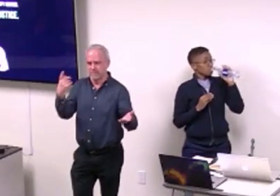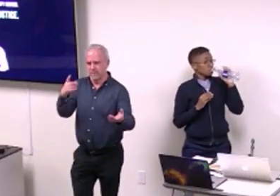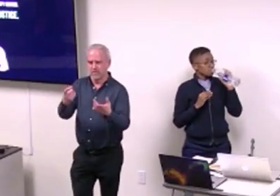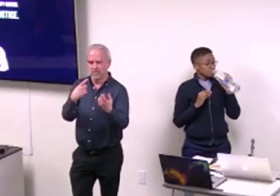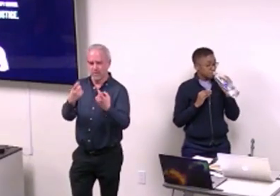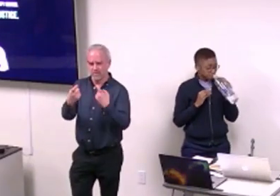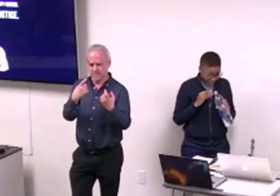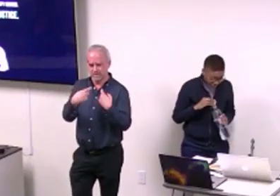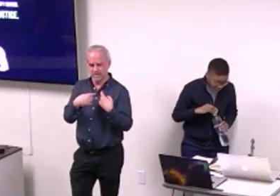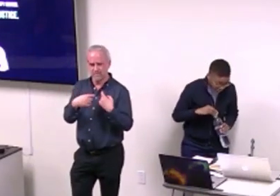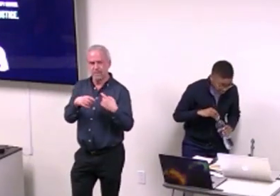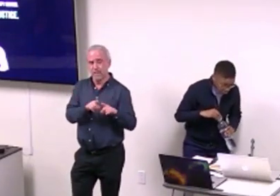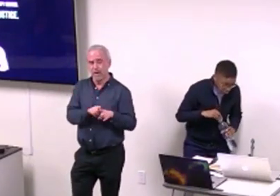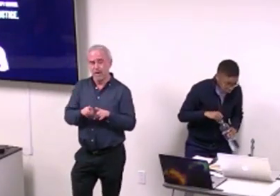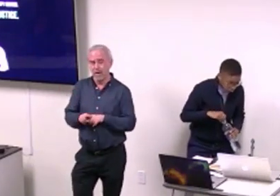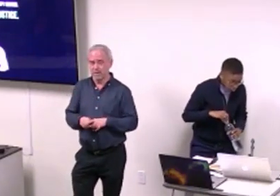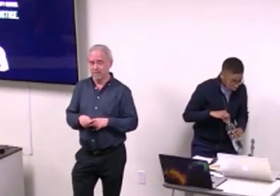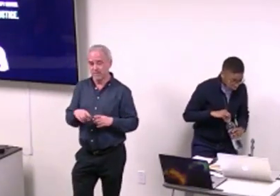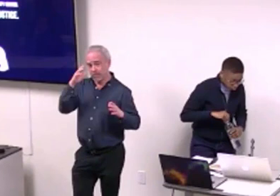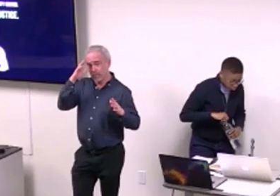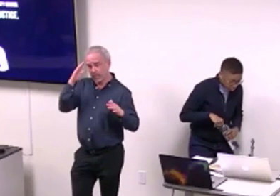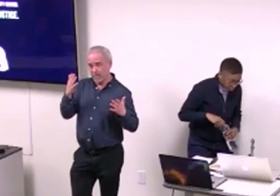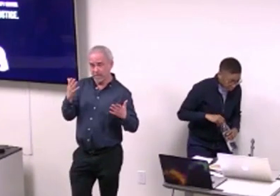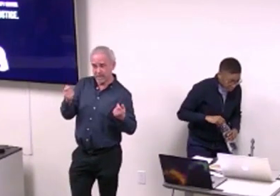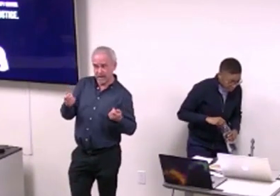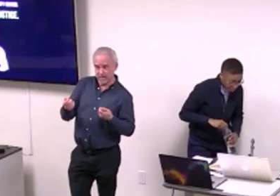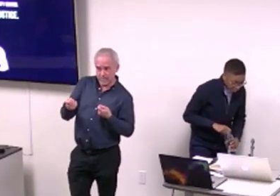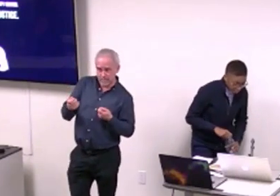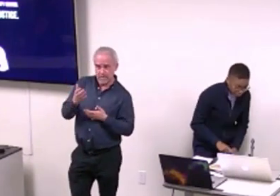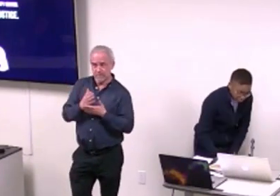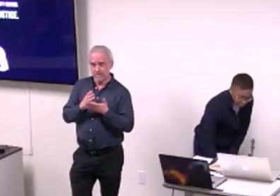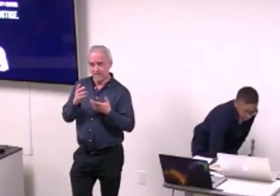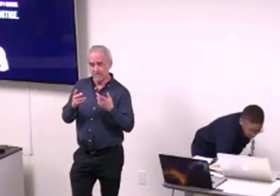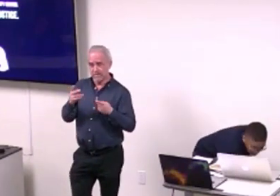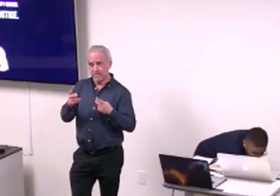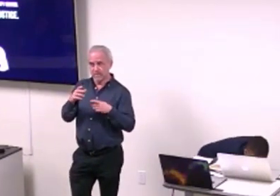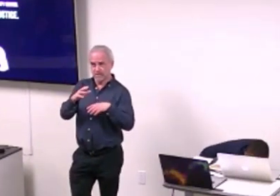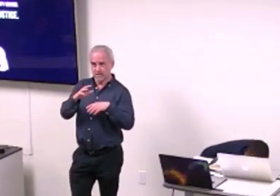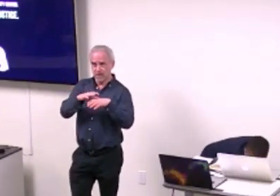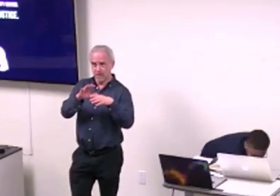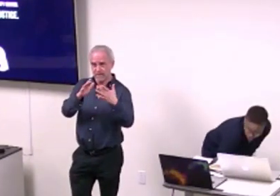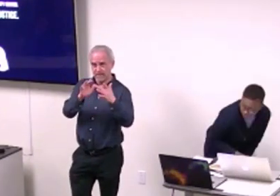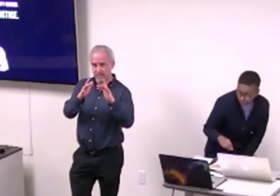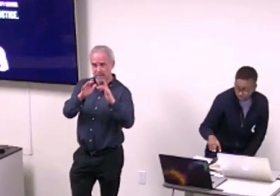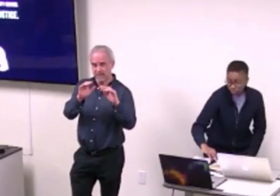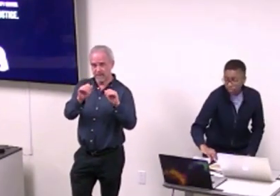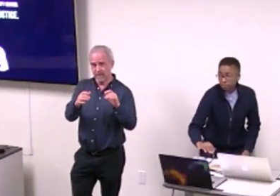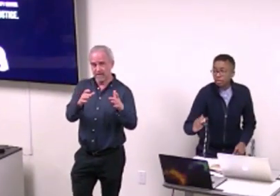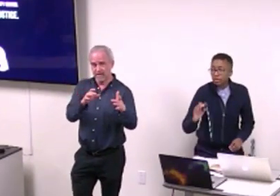And I'm also hoping we can pull some of the folks in who are with us online. Are we good to go?